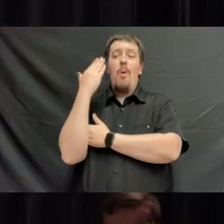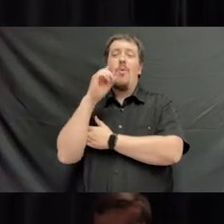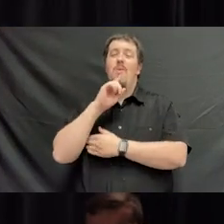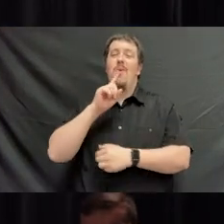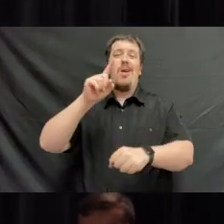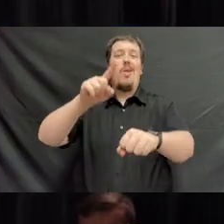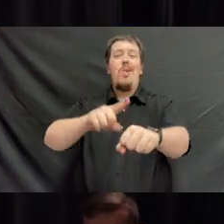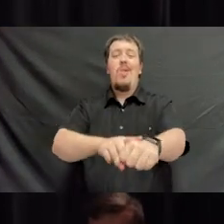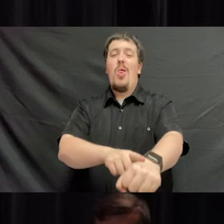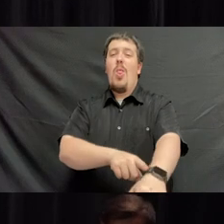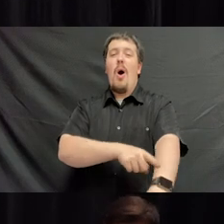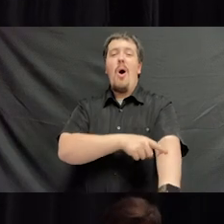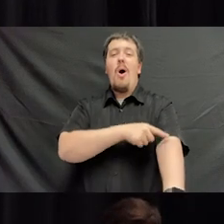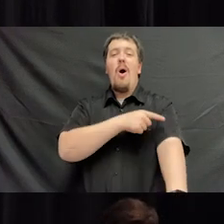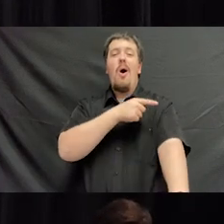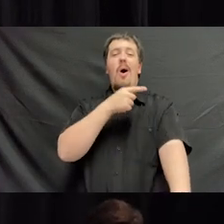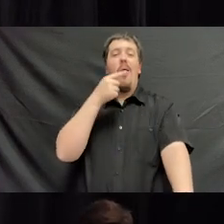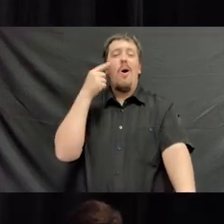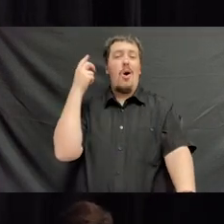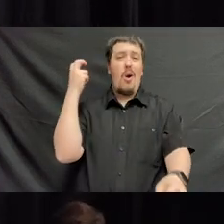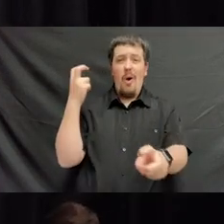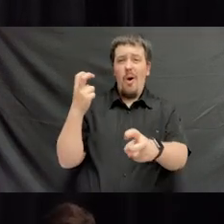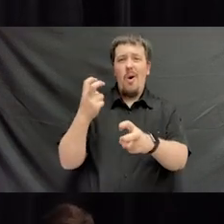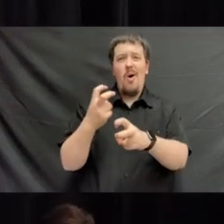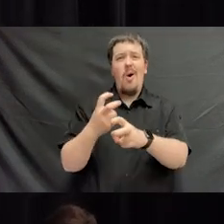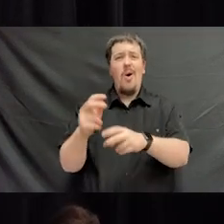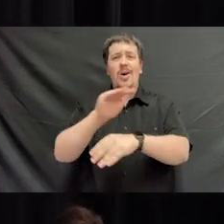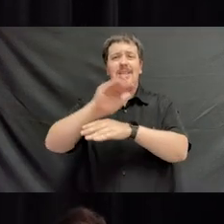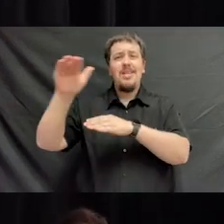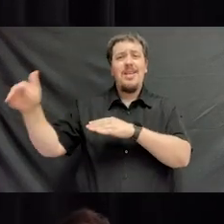It's been a long hard fight